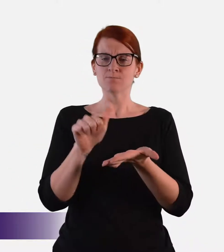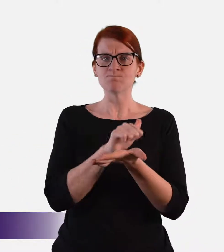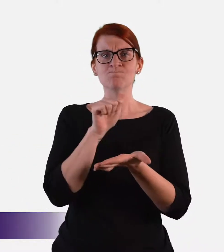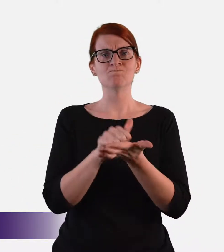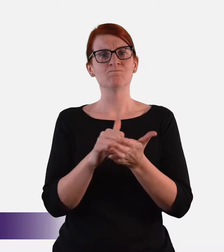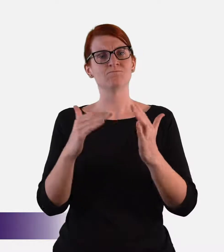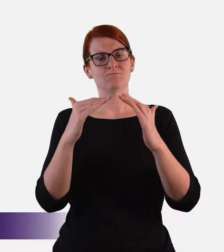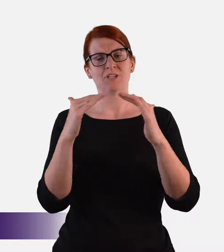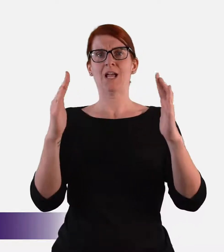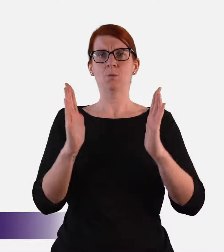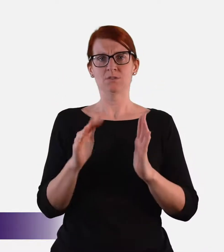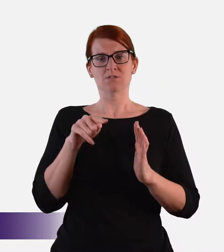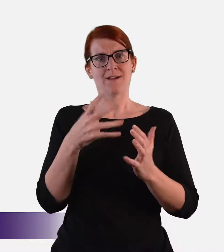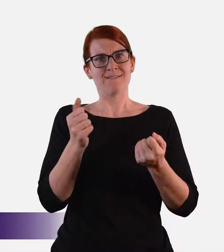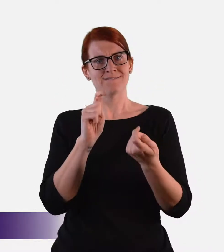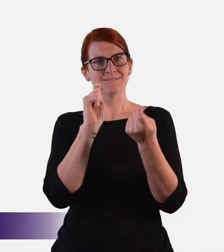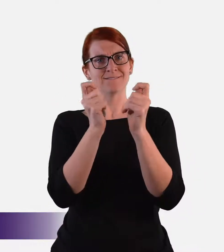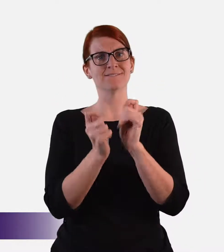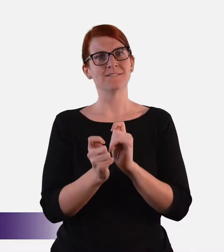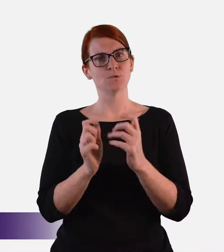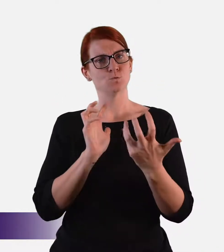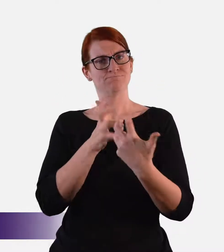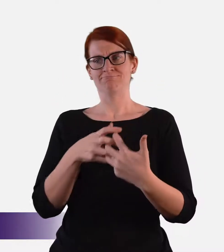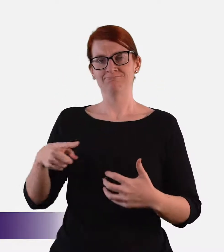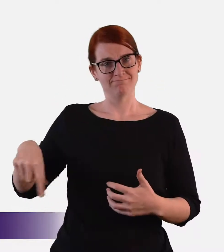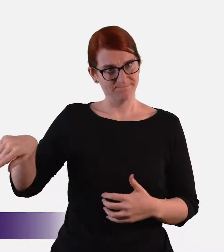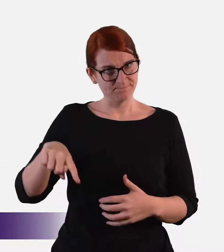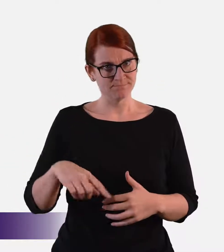appropriately adapted housing, and the flow-on effects this can have.